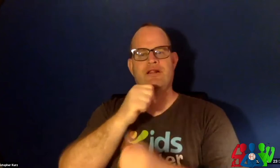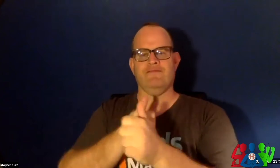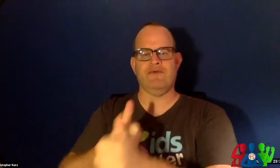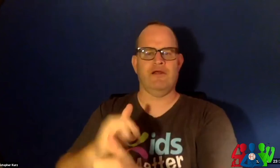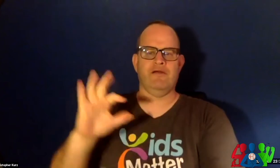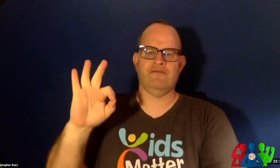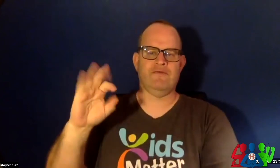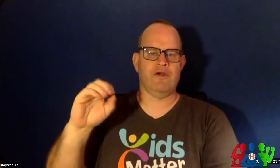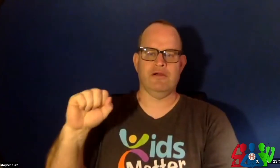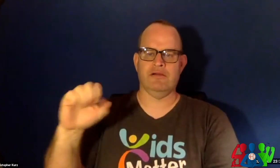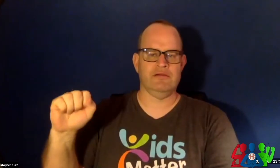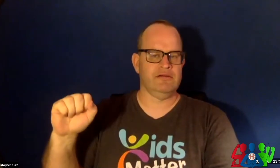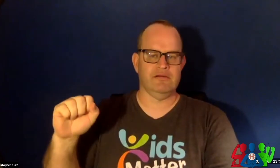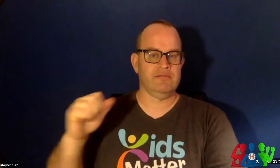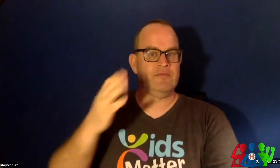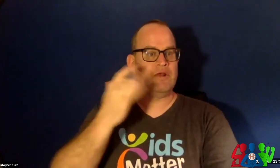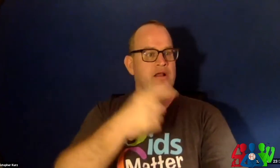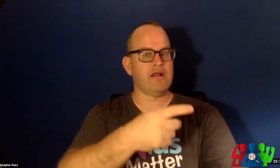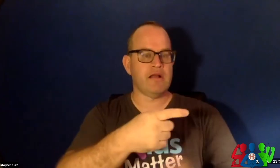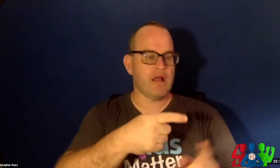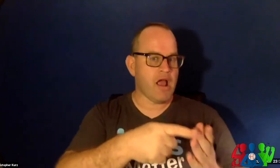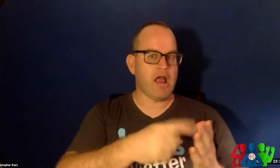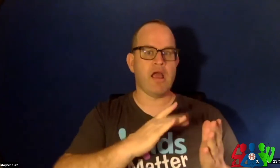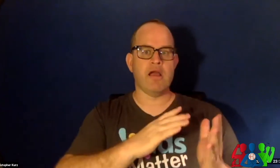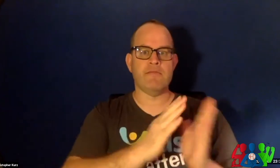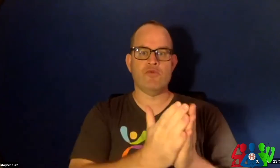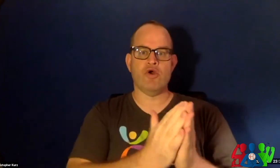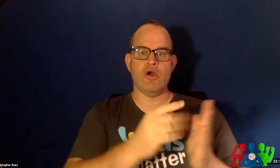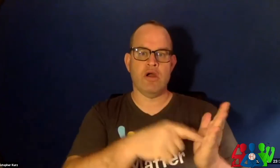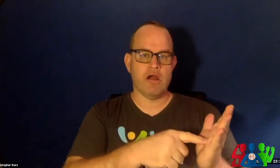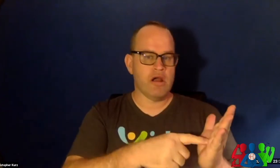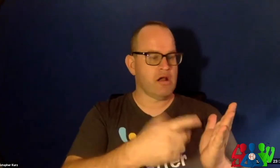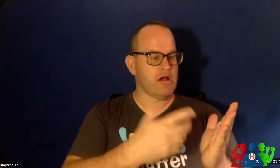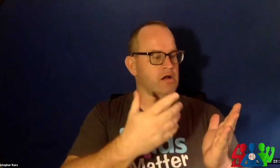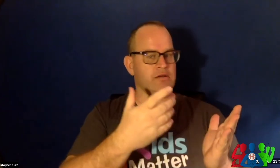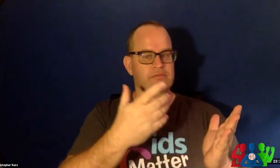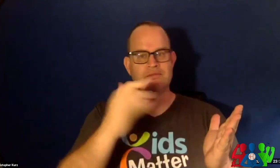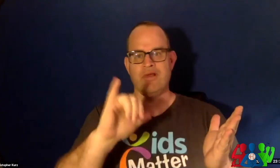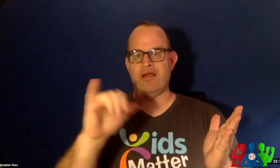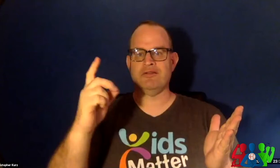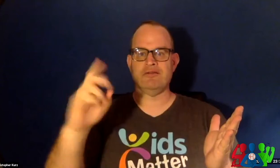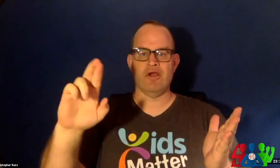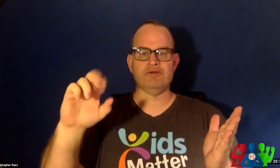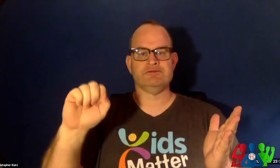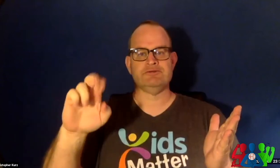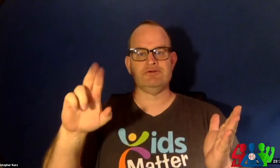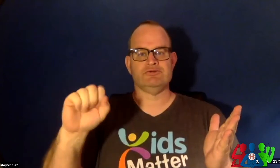but unfortunately we can't readily take those pre-published books and translate